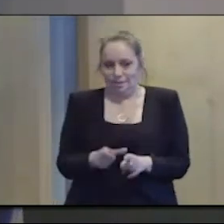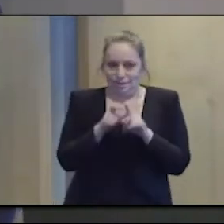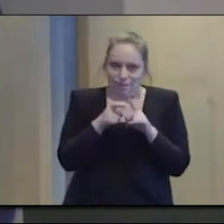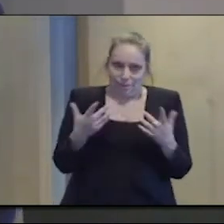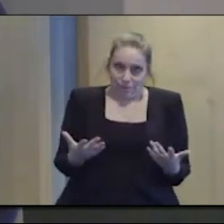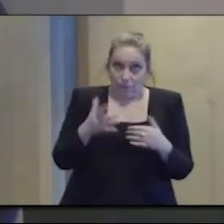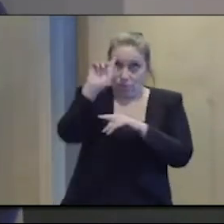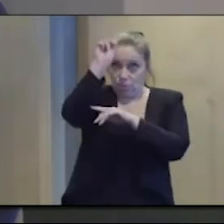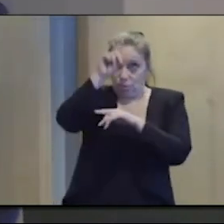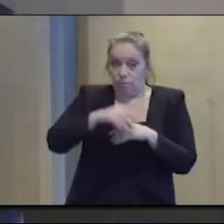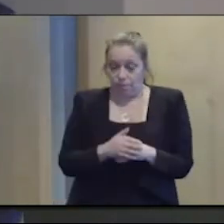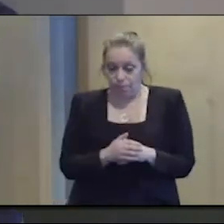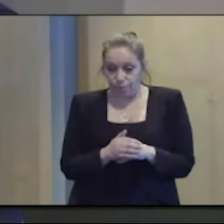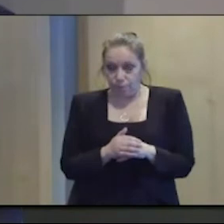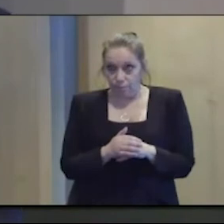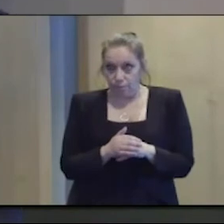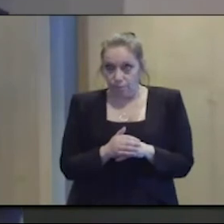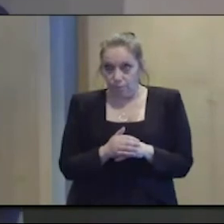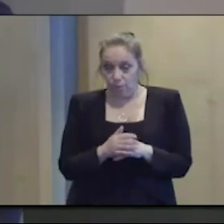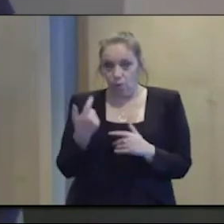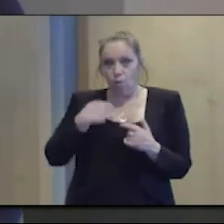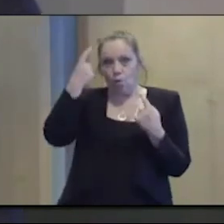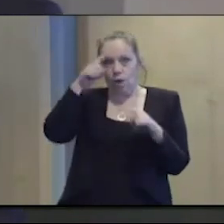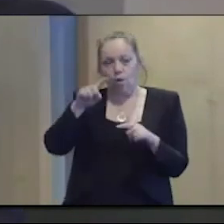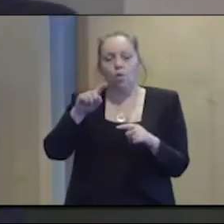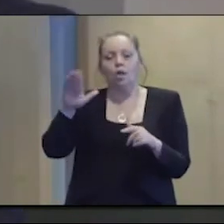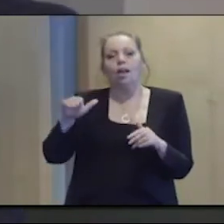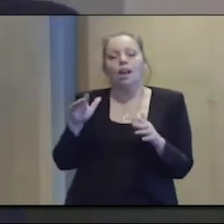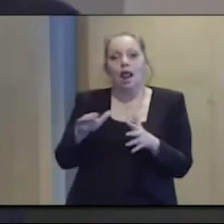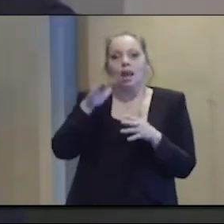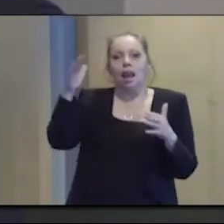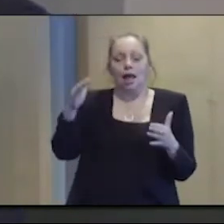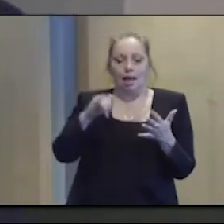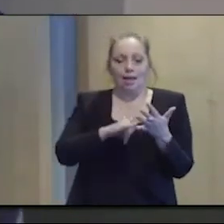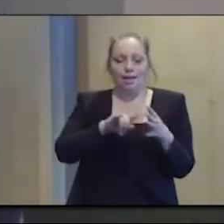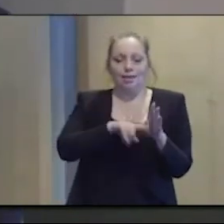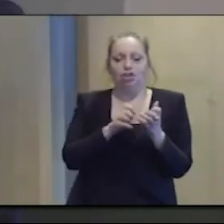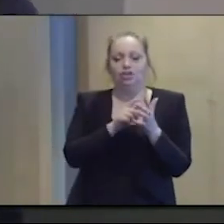Currently with what we call large synchronous plant i.e a coal-fired power station you have